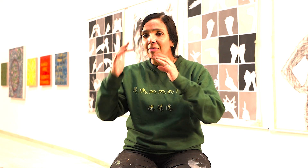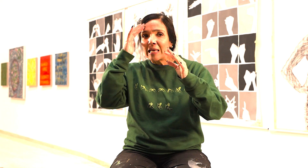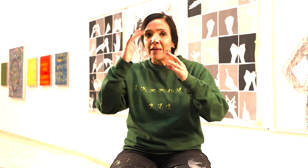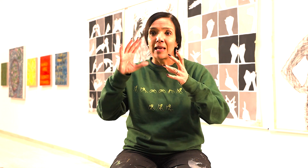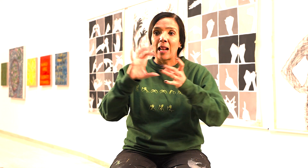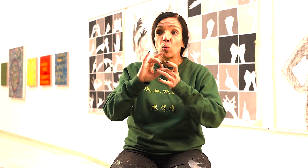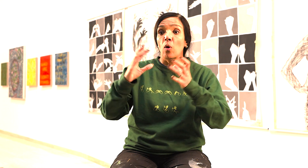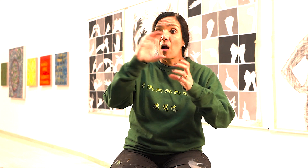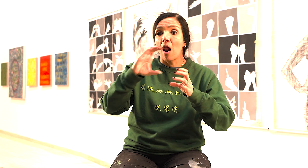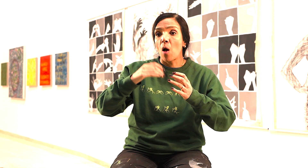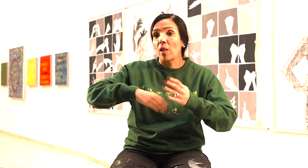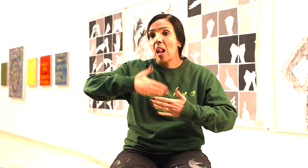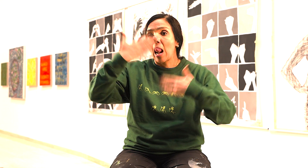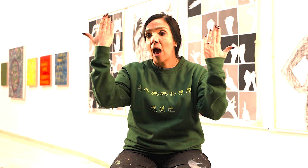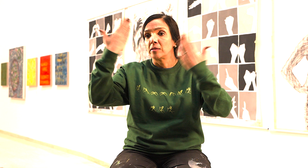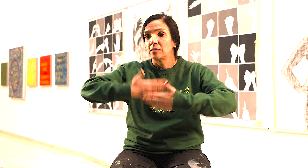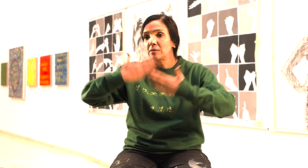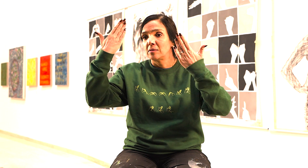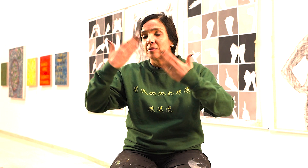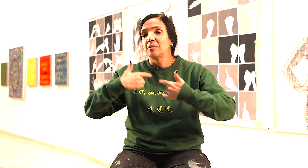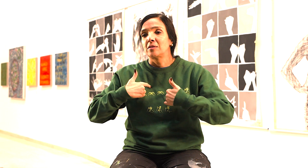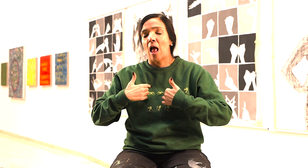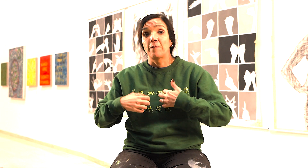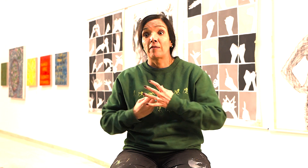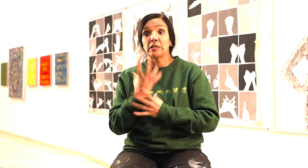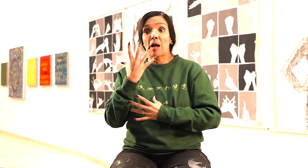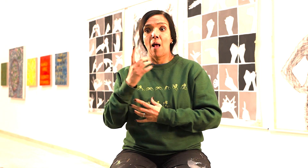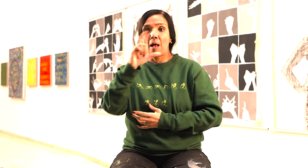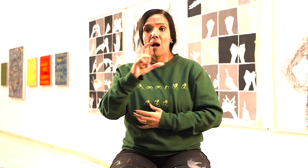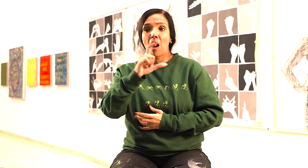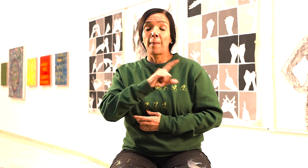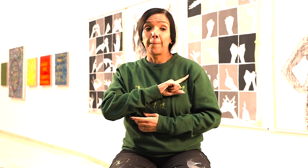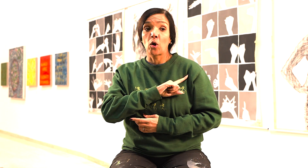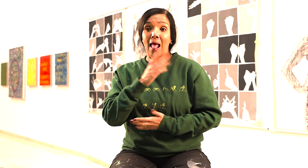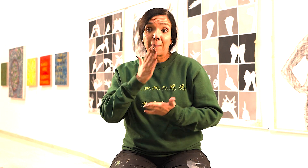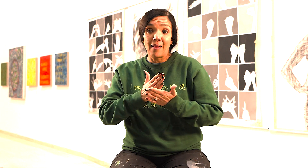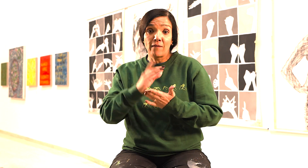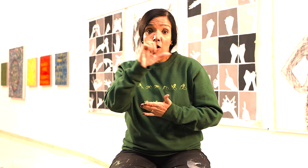the theory linked to colors, light and shade and dark. I'm inspired by colors because I believe